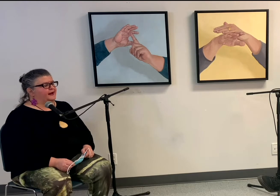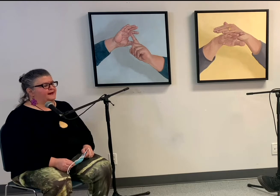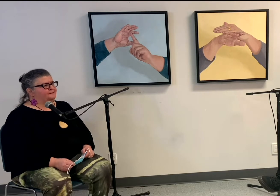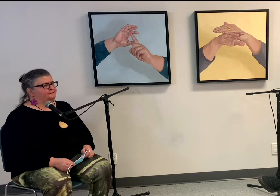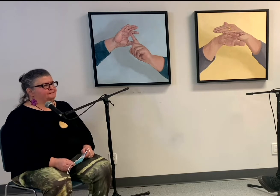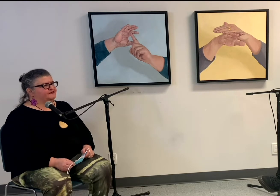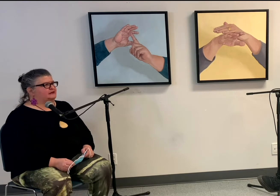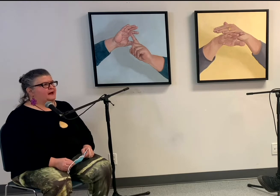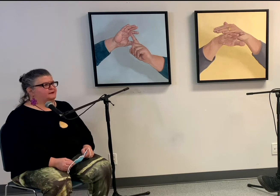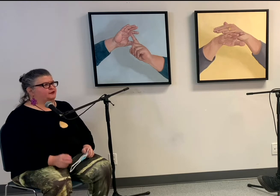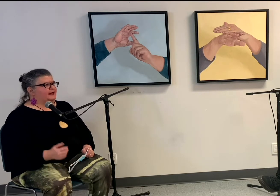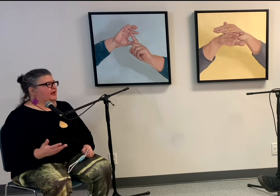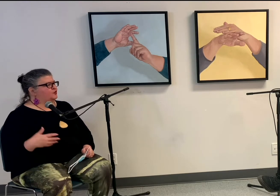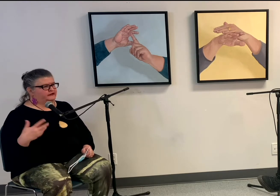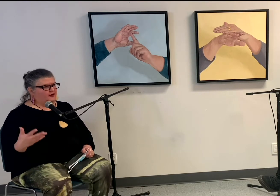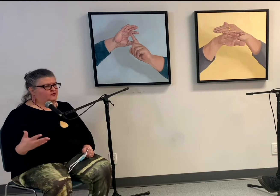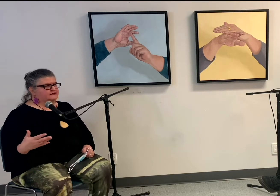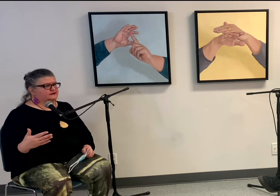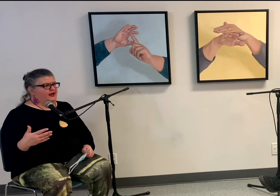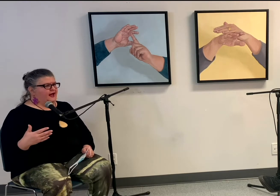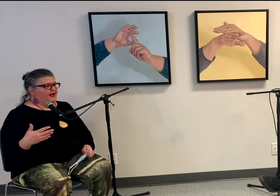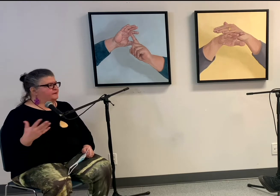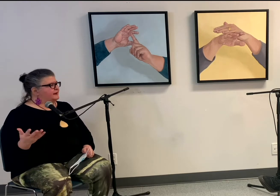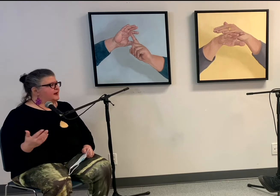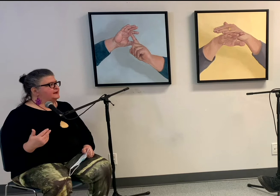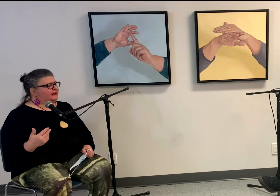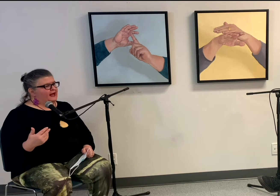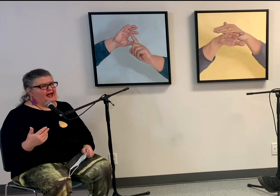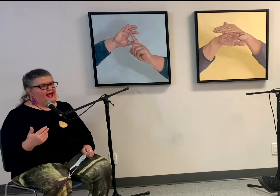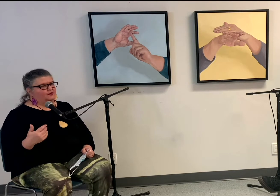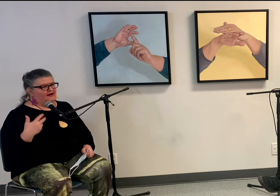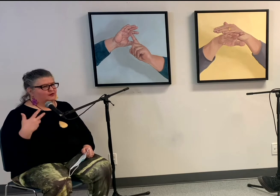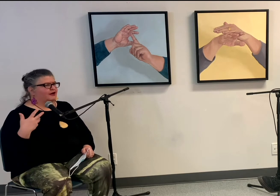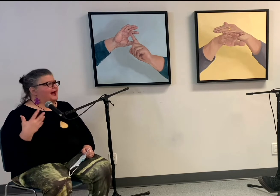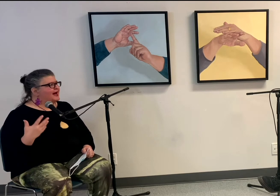Um, for example, right now we're in the COVID pandemic and we have to wear a mask.